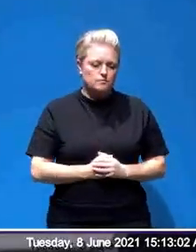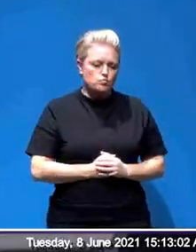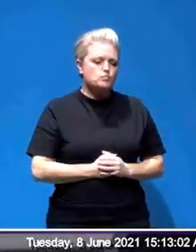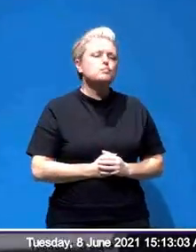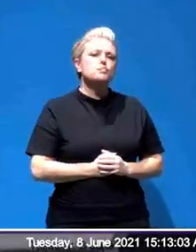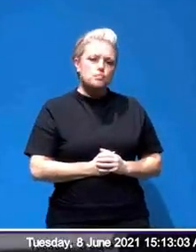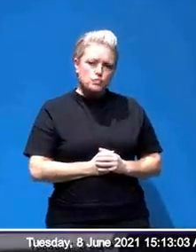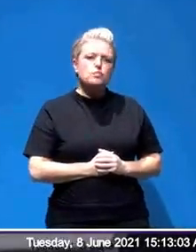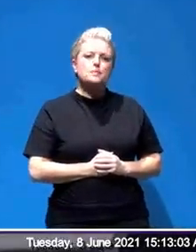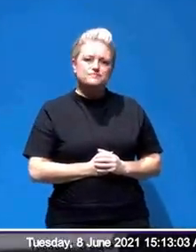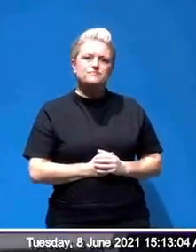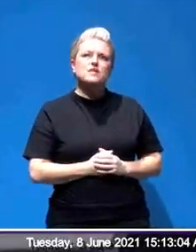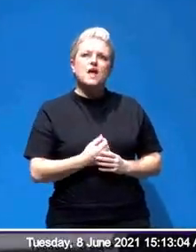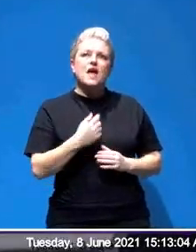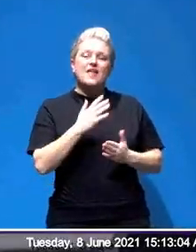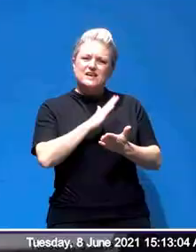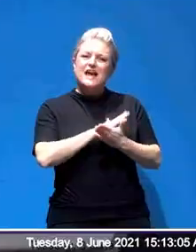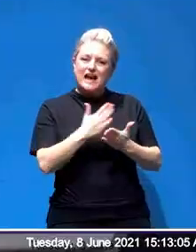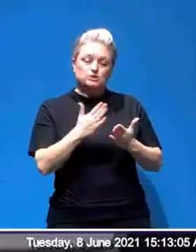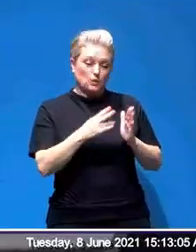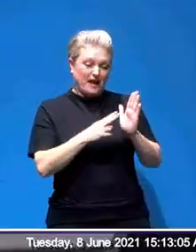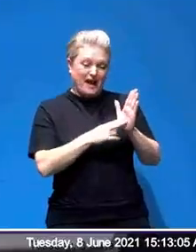actually three homes in a row in N Street.